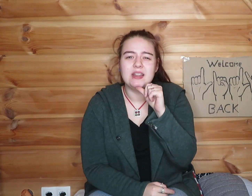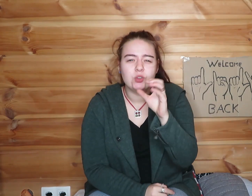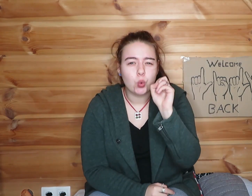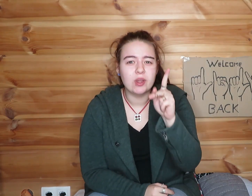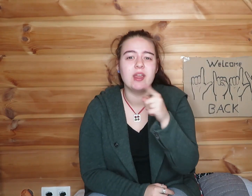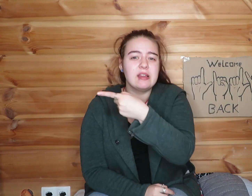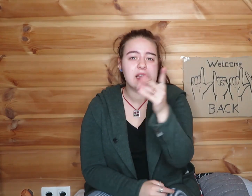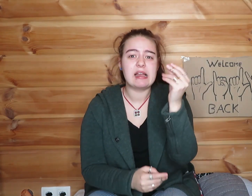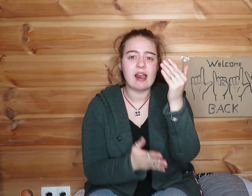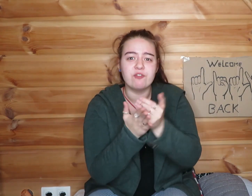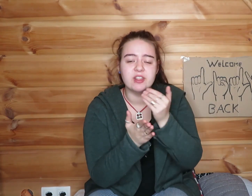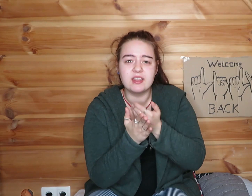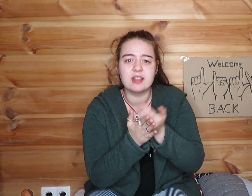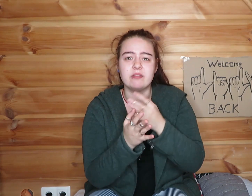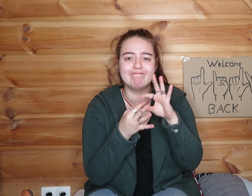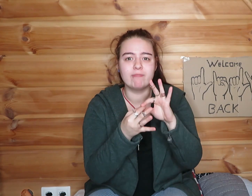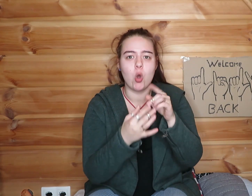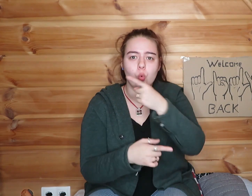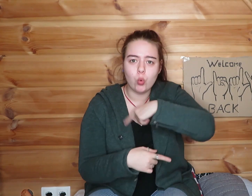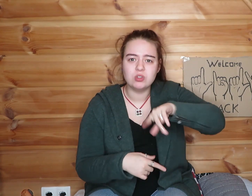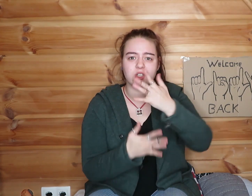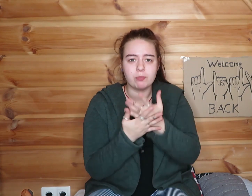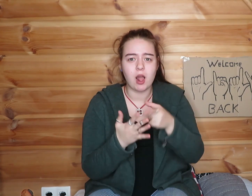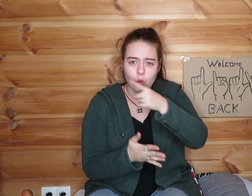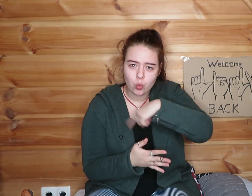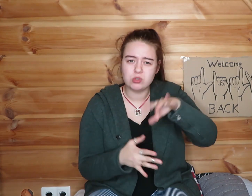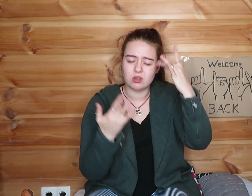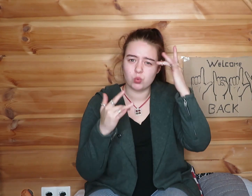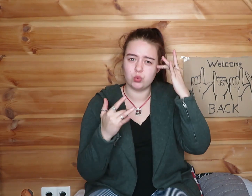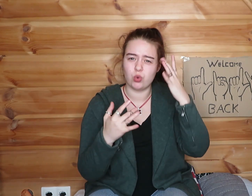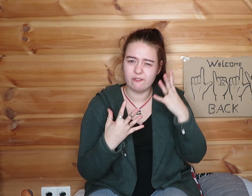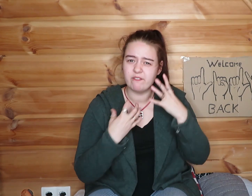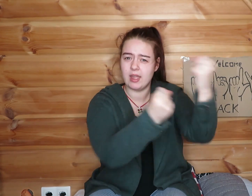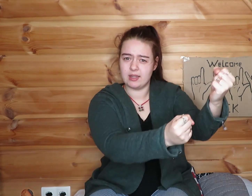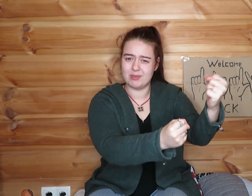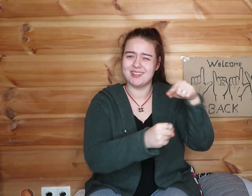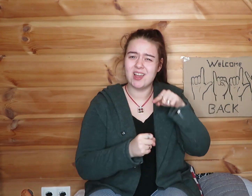But it´s not okay to earn money from it and take our language rights away.